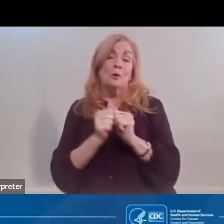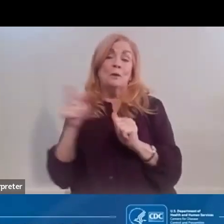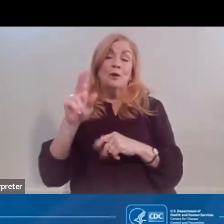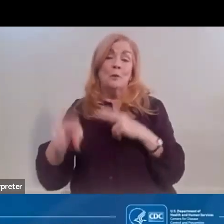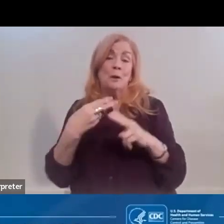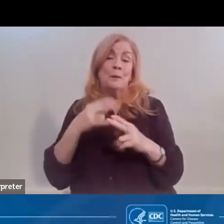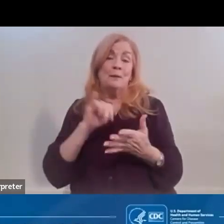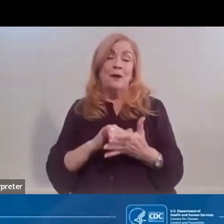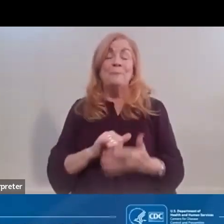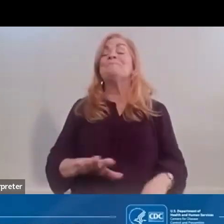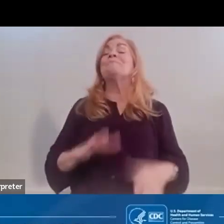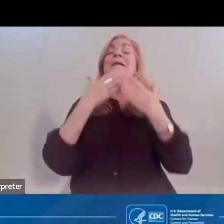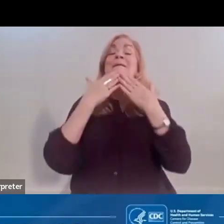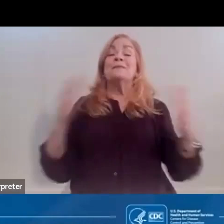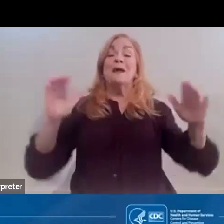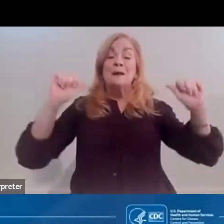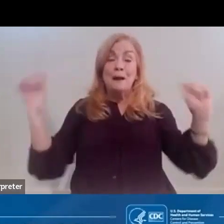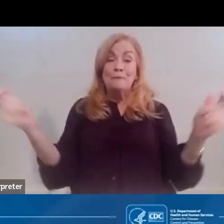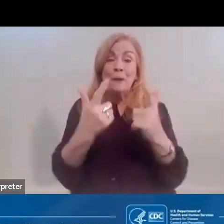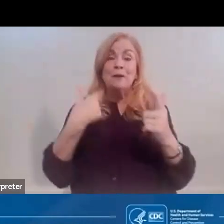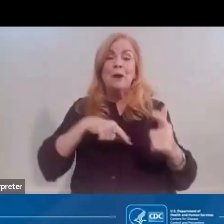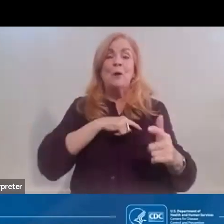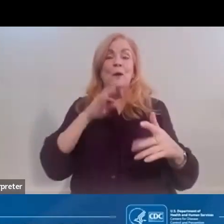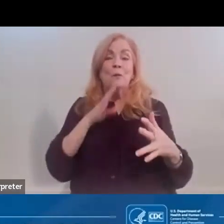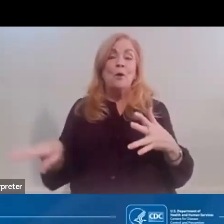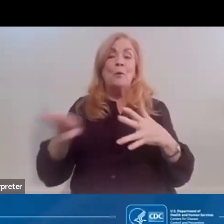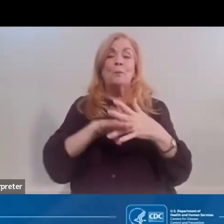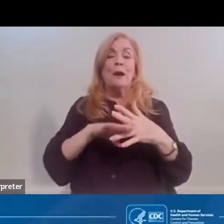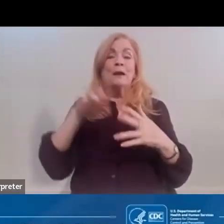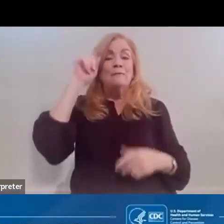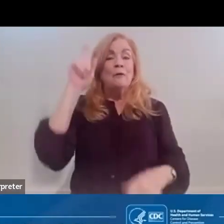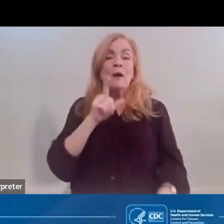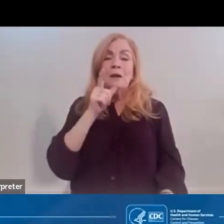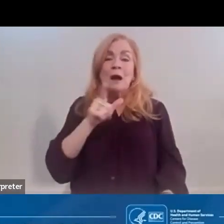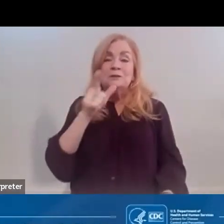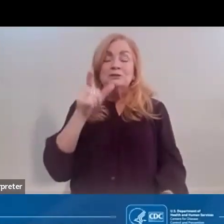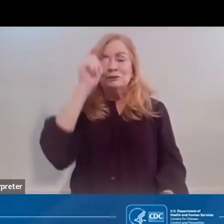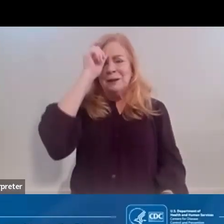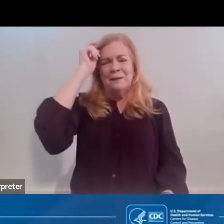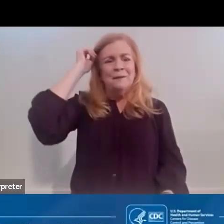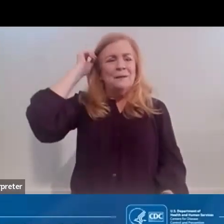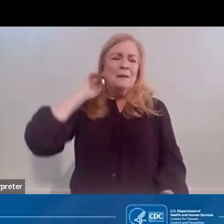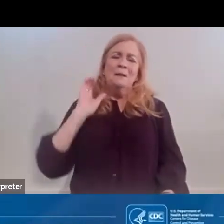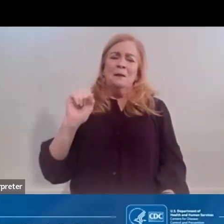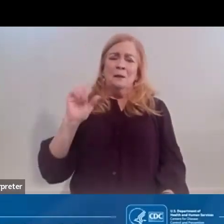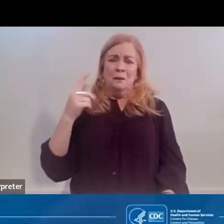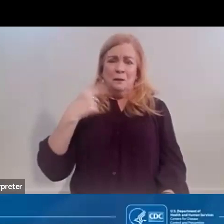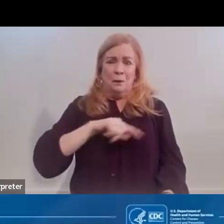We're going to go ahead and break for lunch. We've avoided the computer shutdown during the session. And so we'll reconvene at the top of the hour.